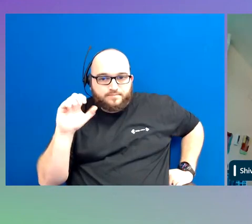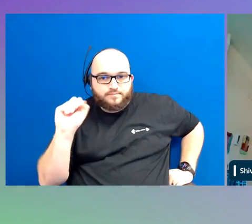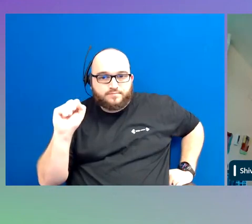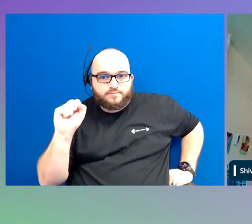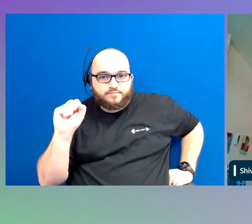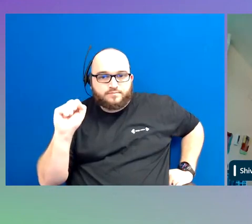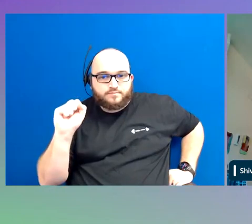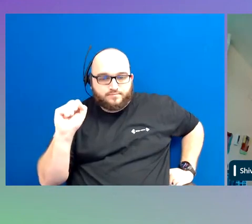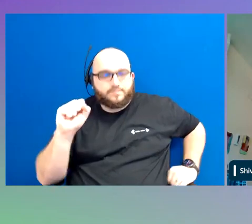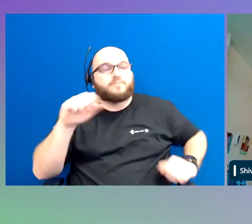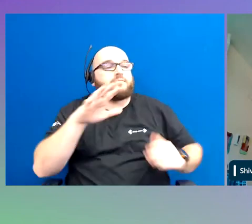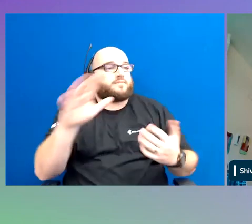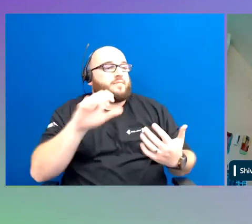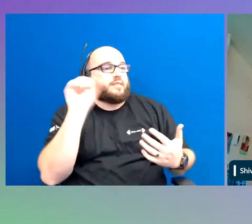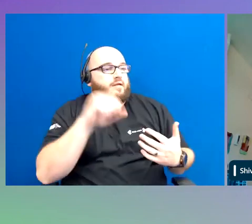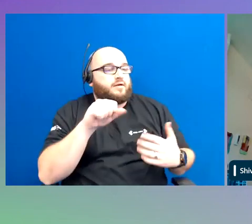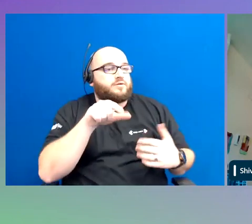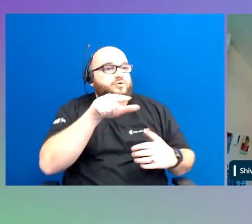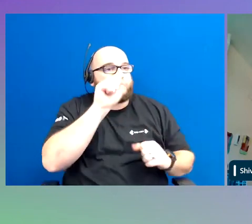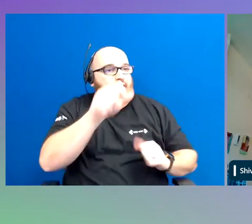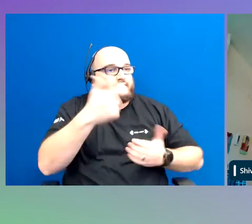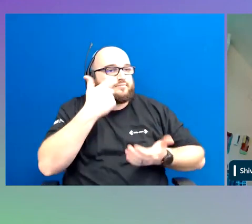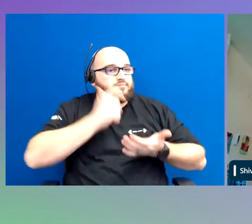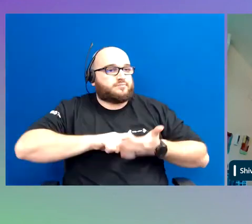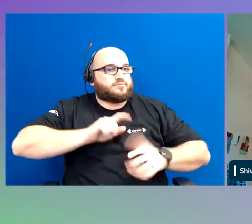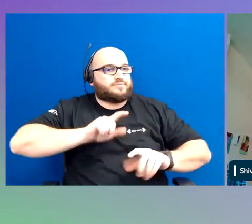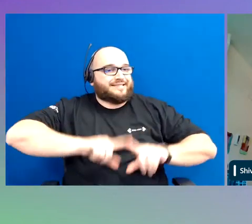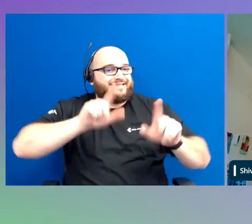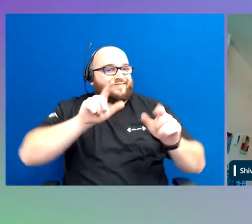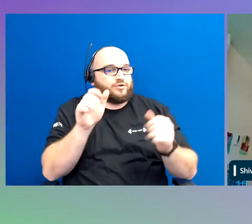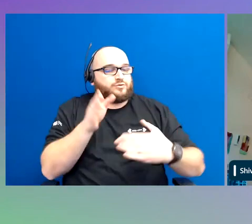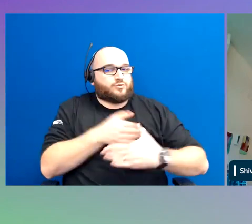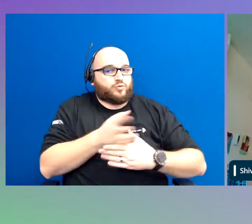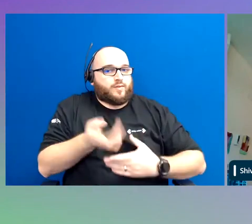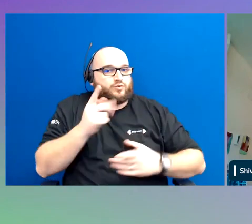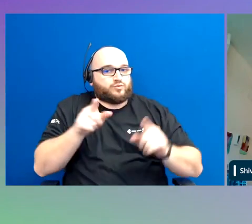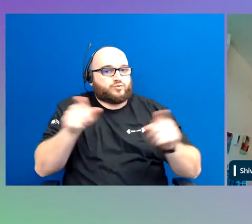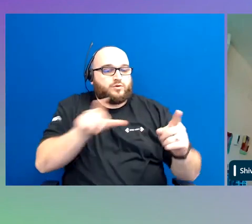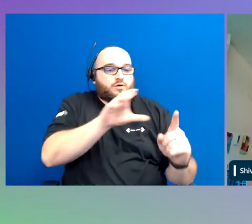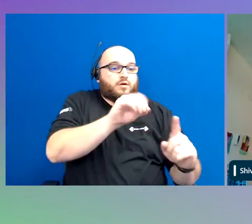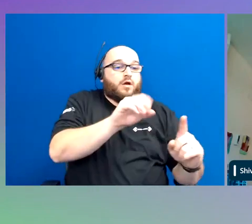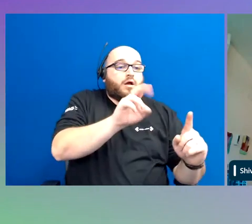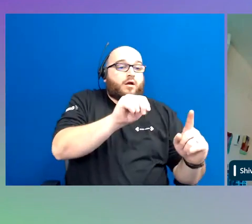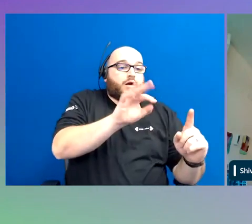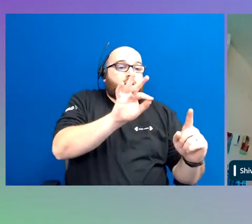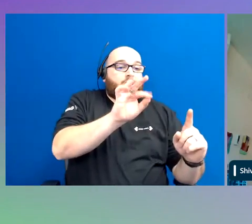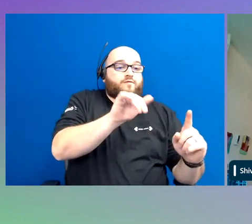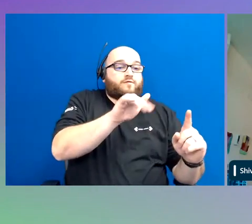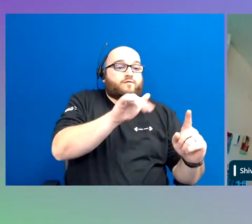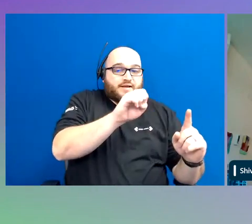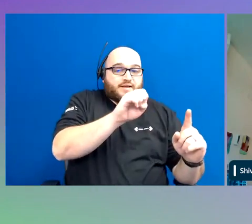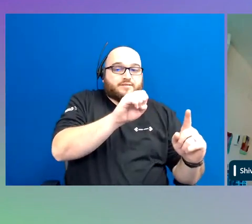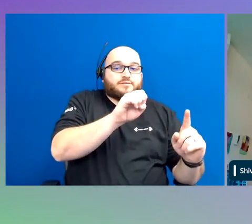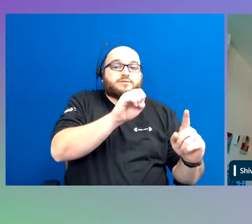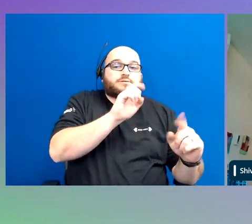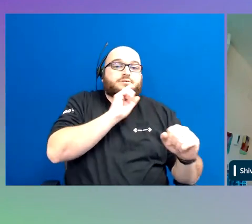there for um, conformance is